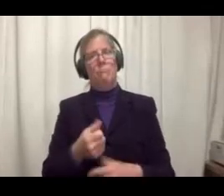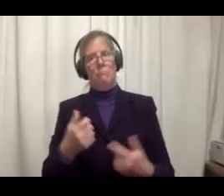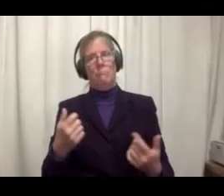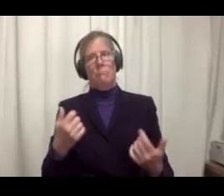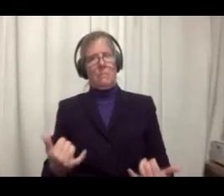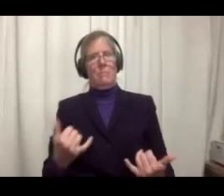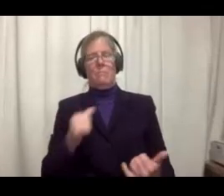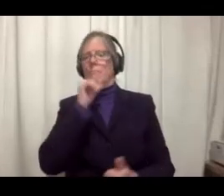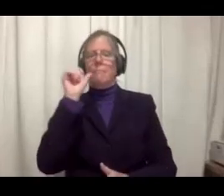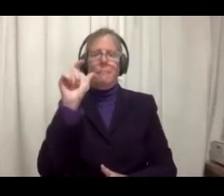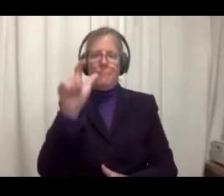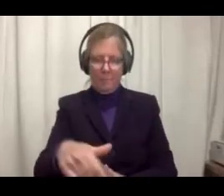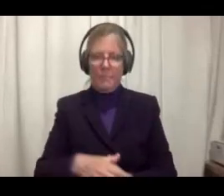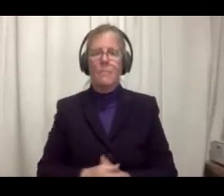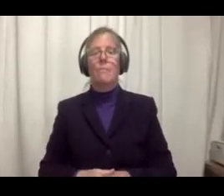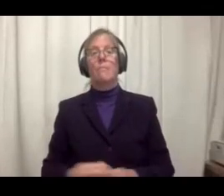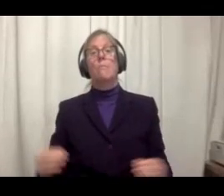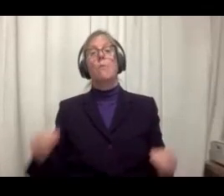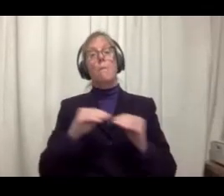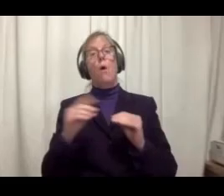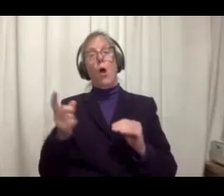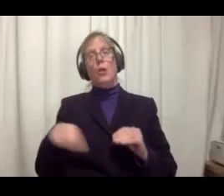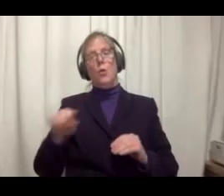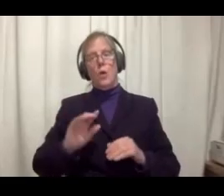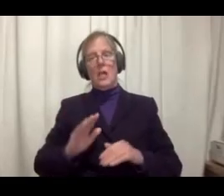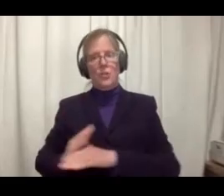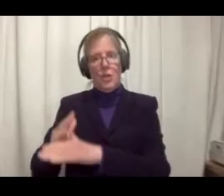The more you share, the more value your project can provide